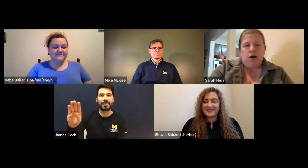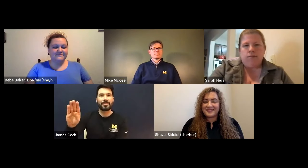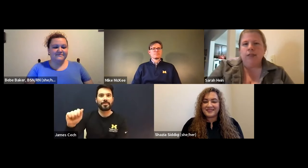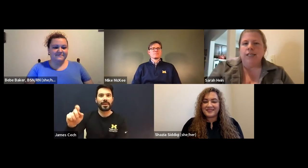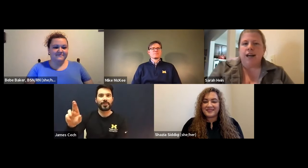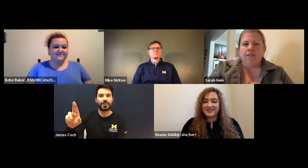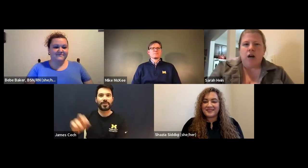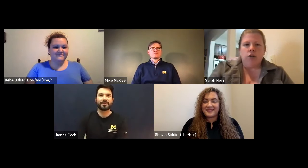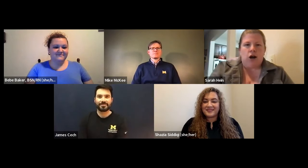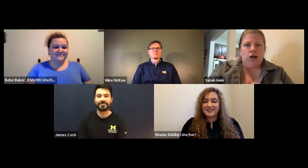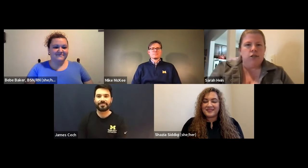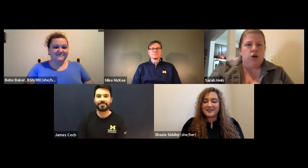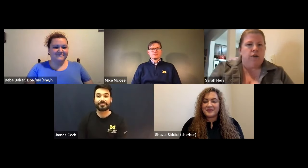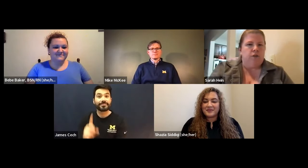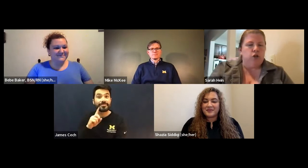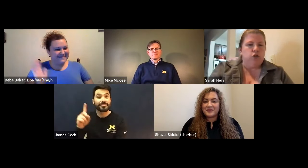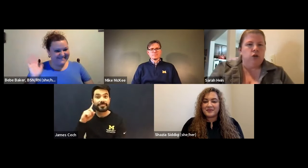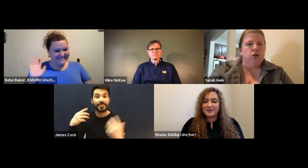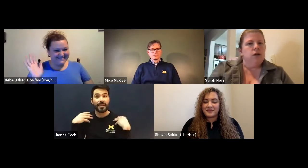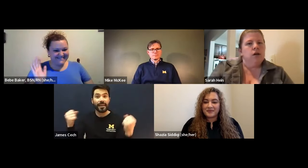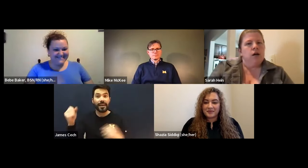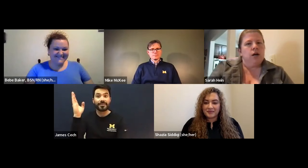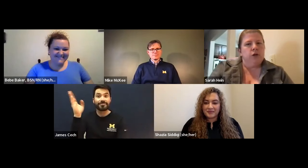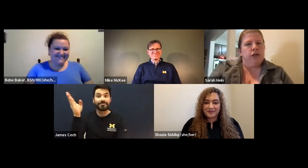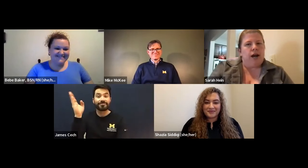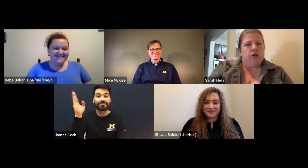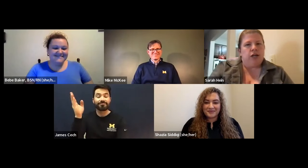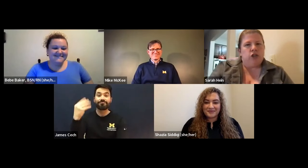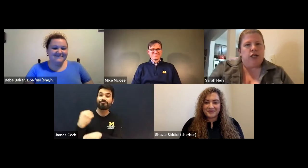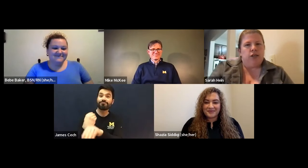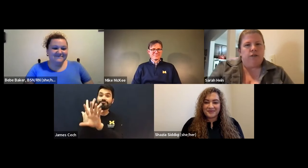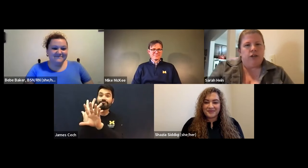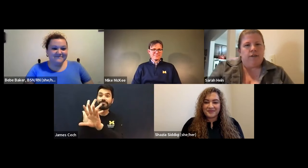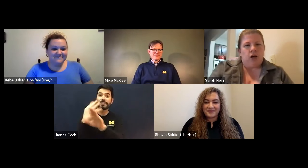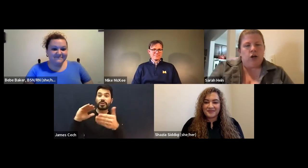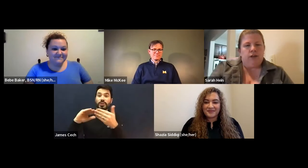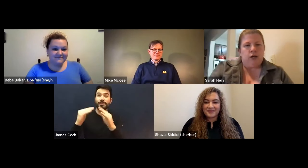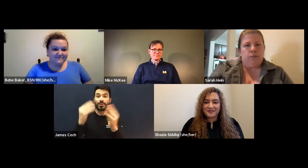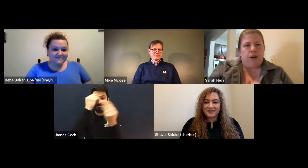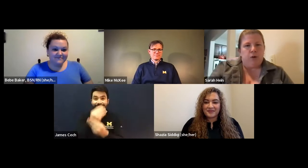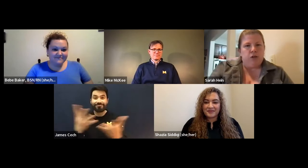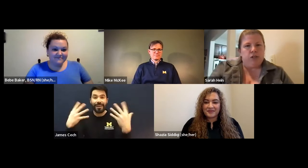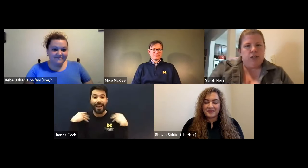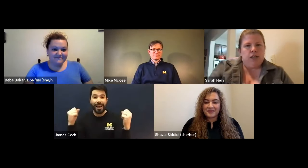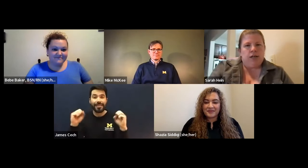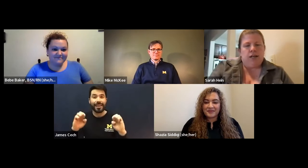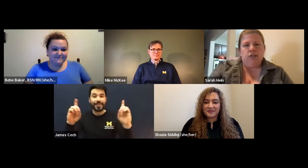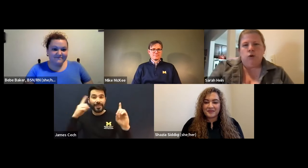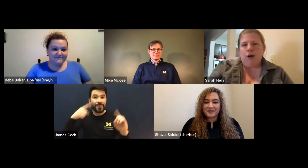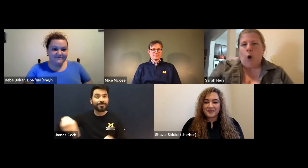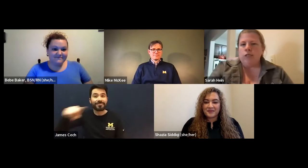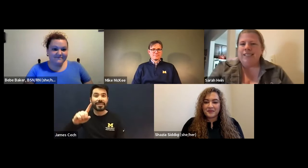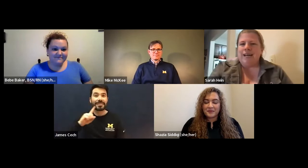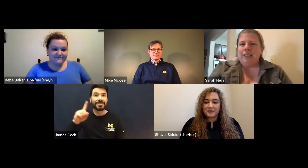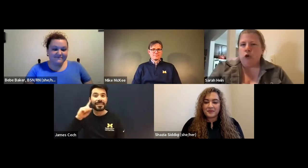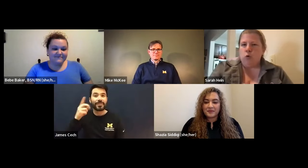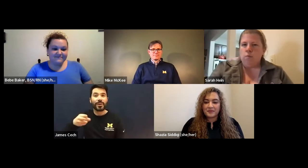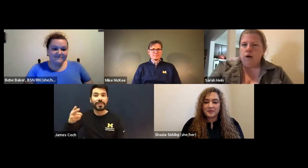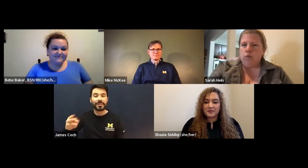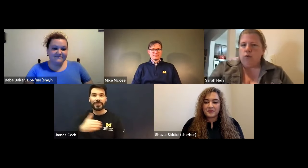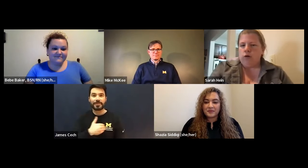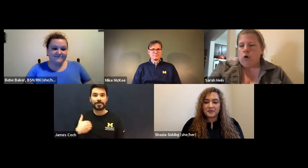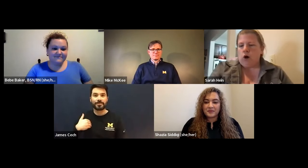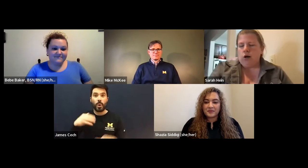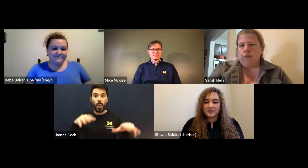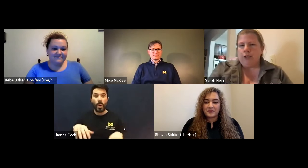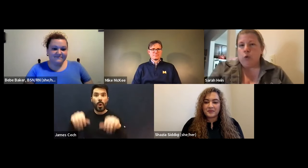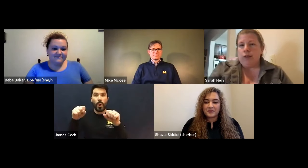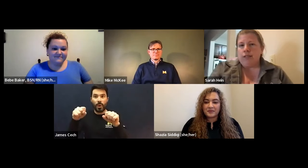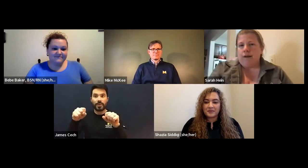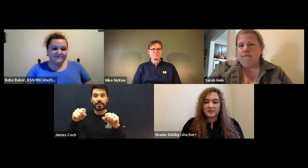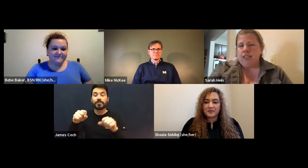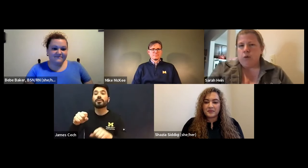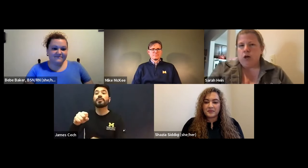Sarah Hein: And def con a boastful community, how are you taking for deaf and hard of you, Members, they will be hosted and we will no longer be doing it on Facebook.